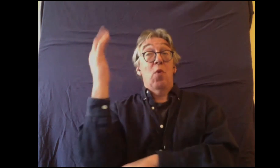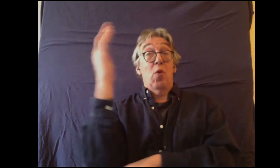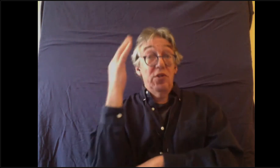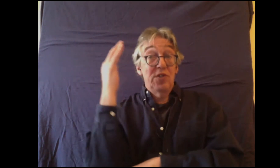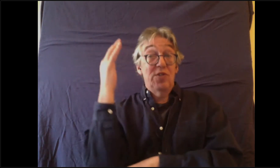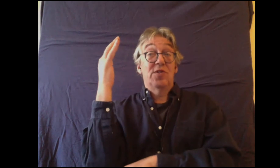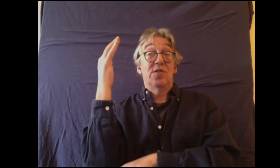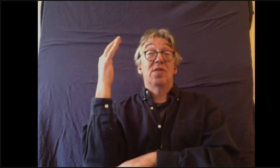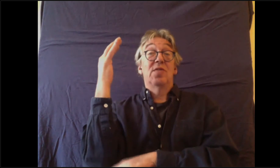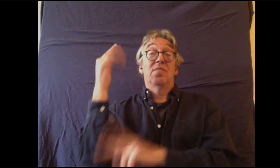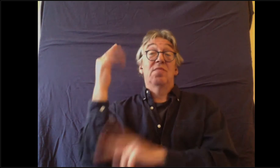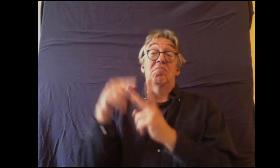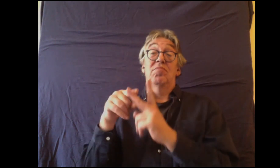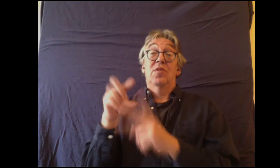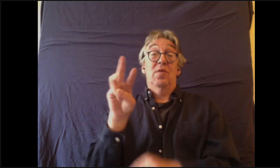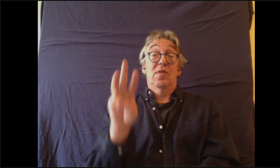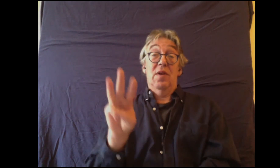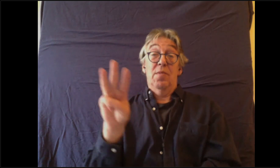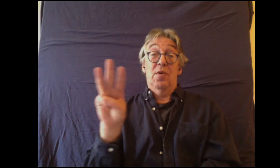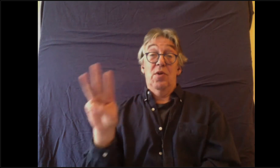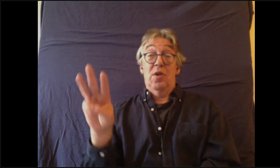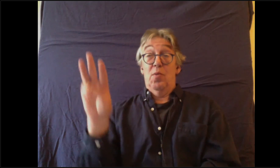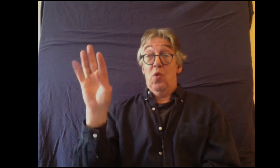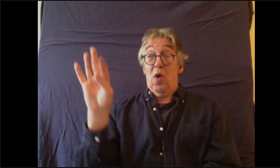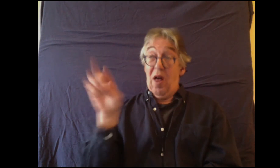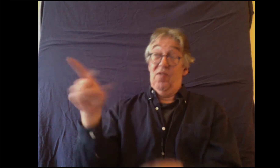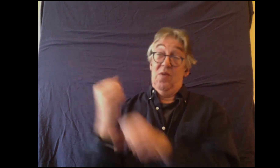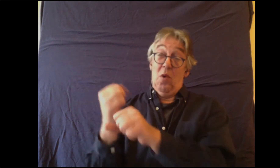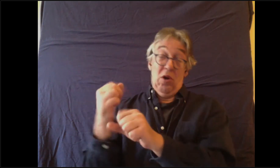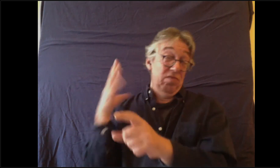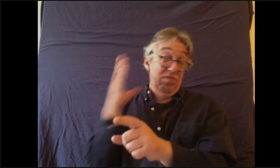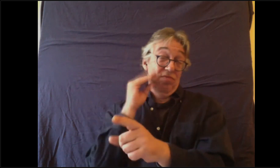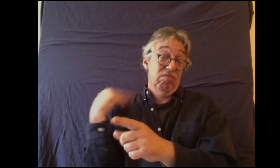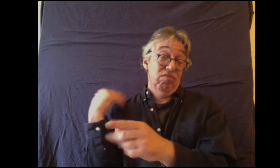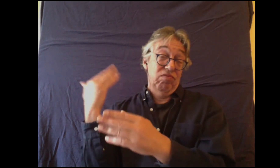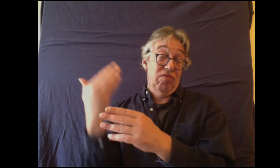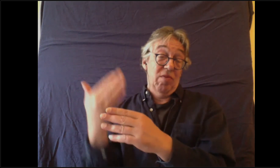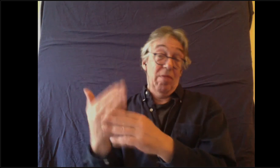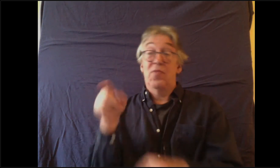He'll speak about a new consortium called Together for Inclusion